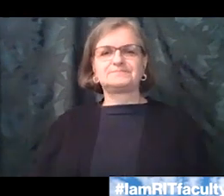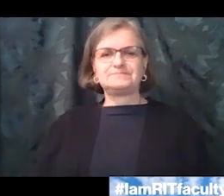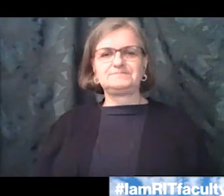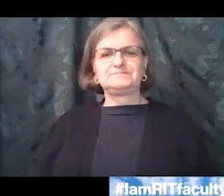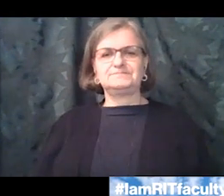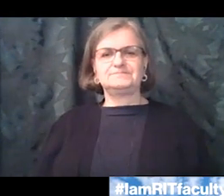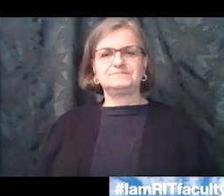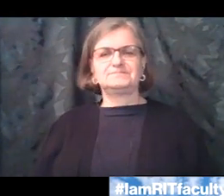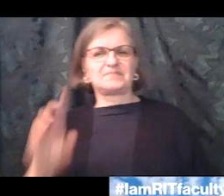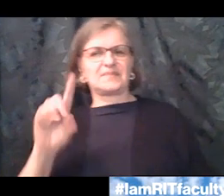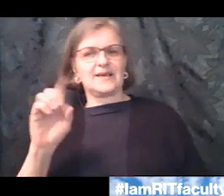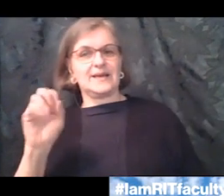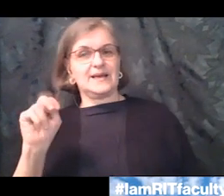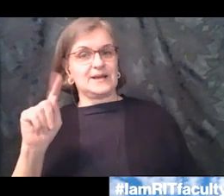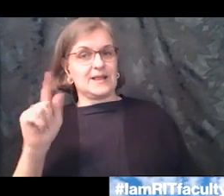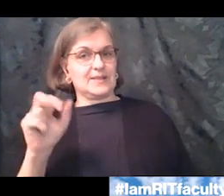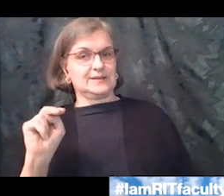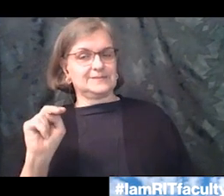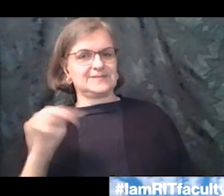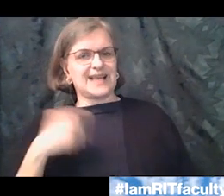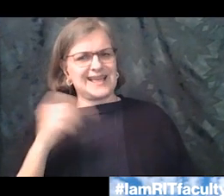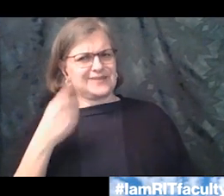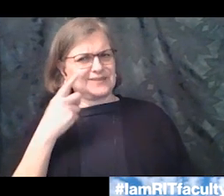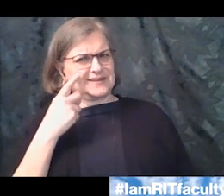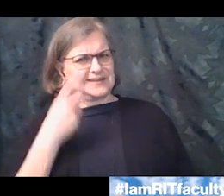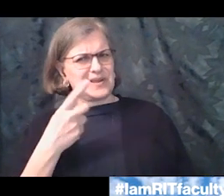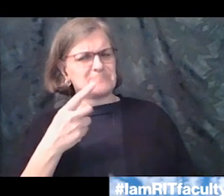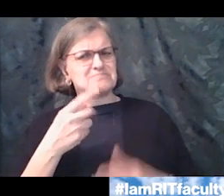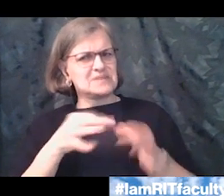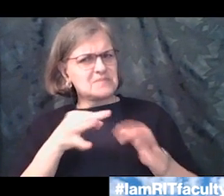I have to see more about this curling you mentioned.